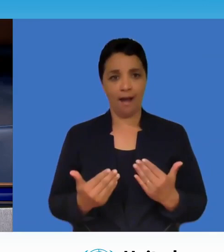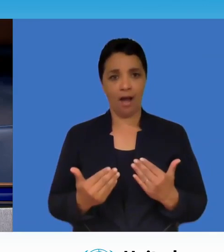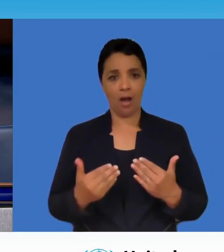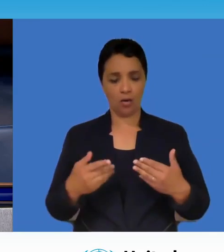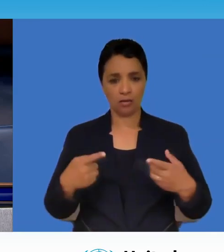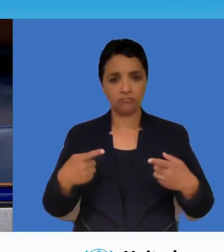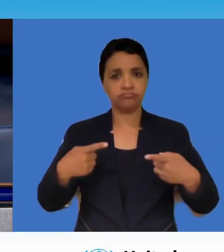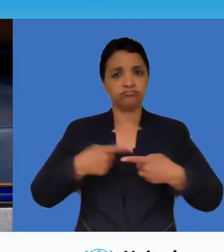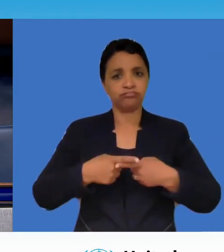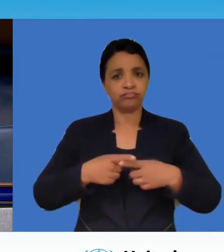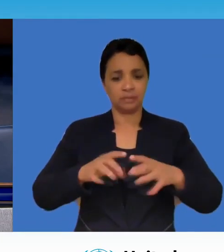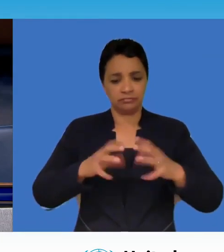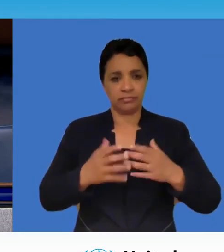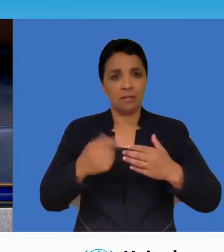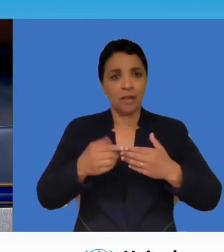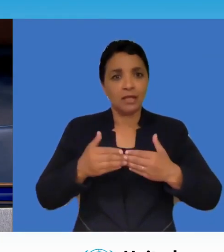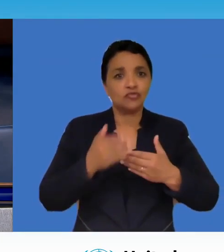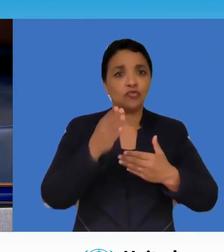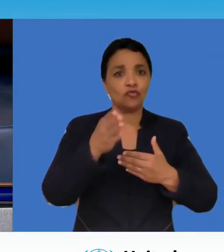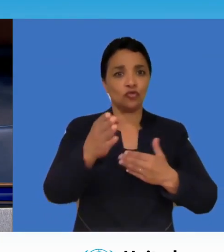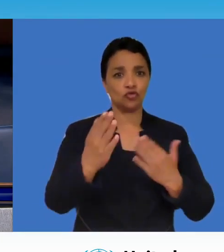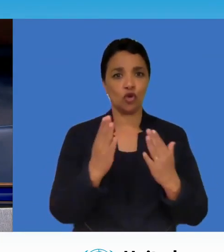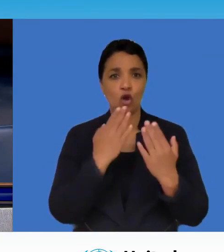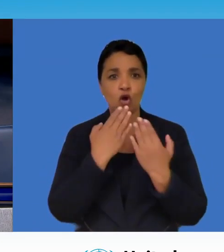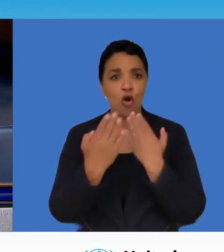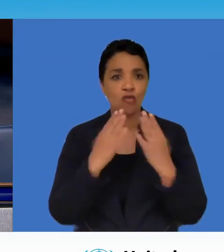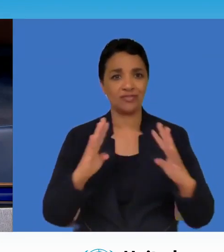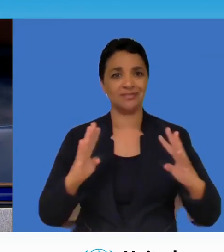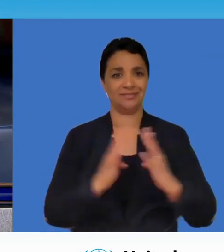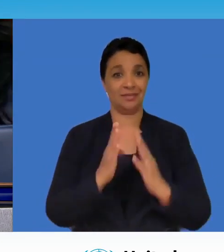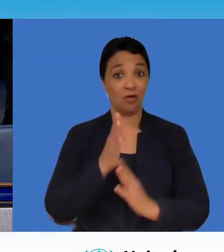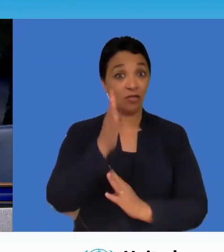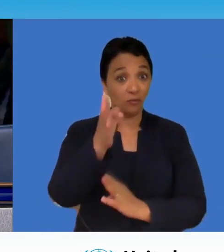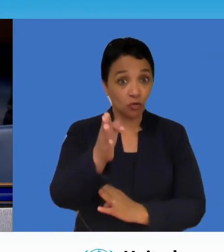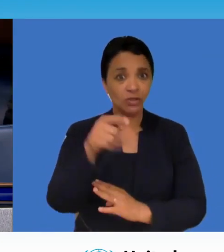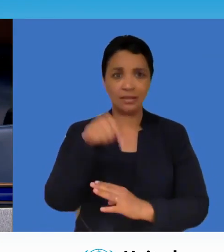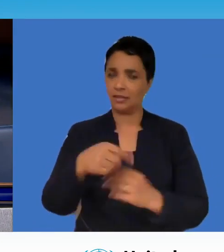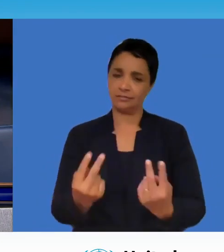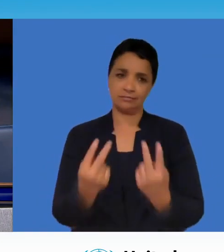the summit of the future is a matter of utmost importance the Republic of mova supports the